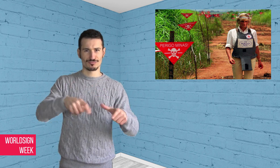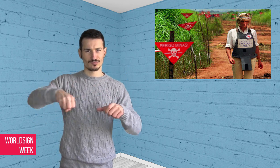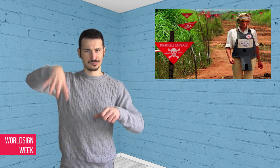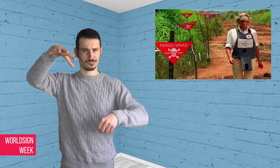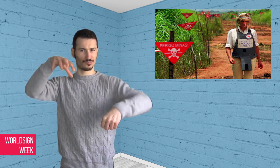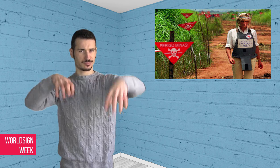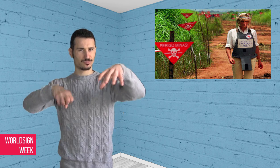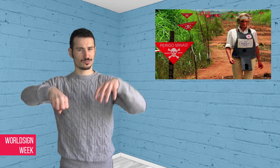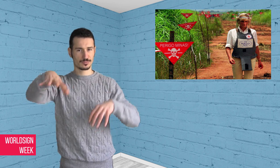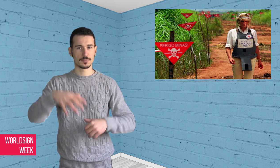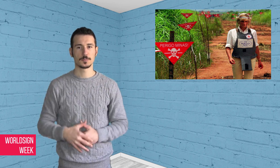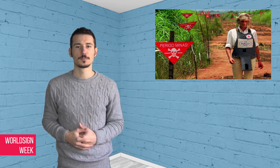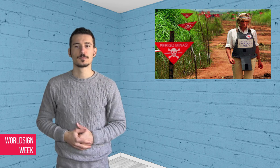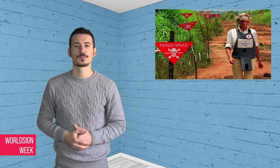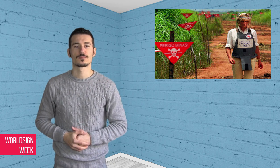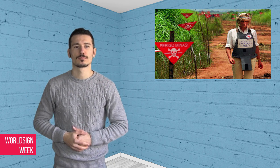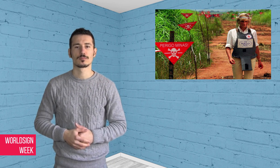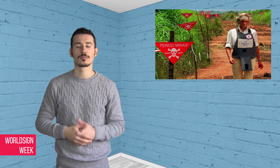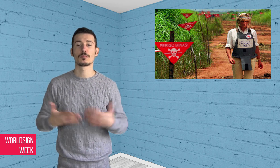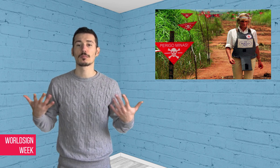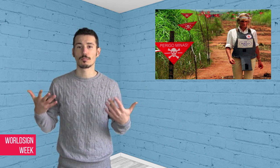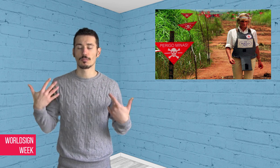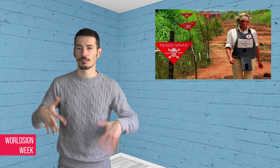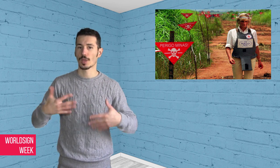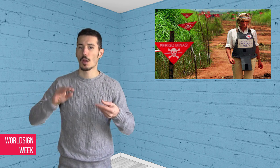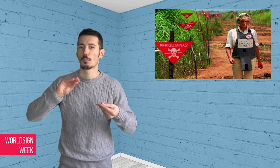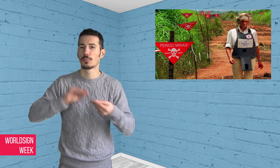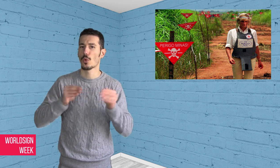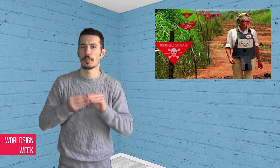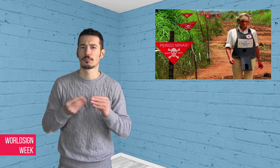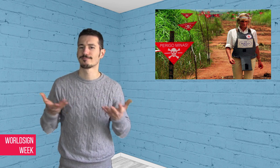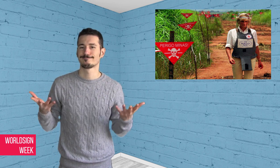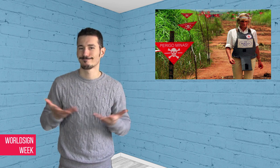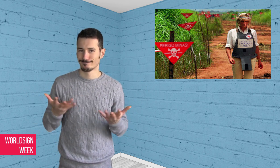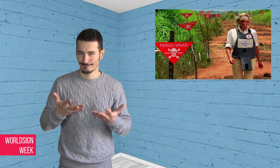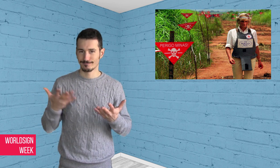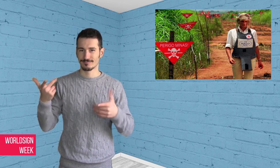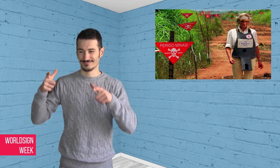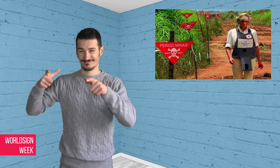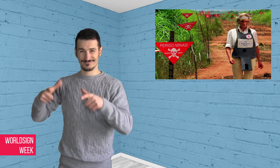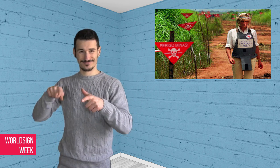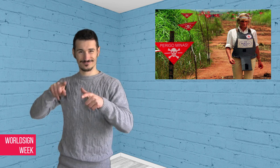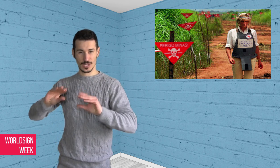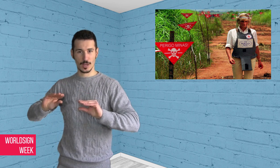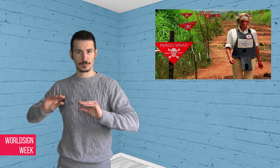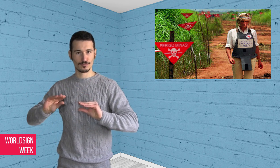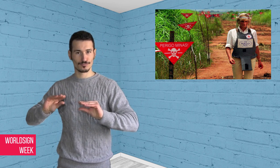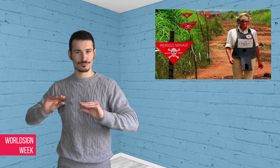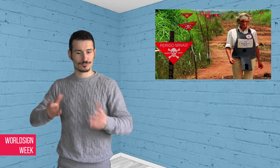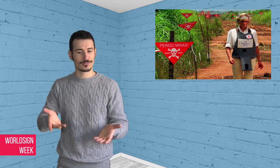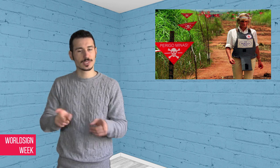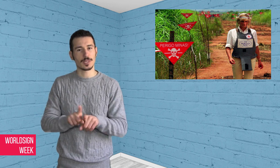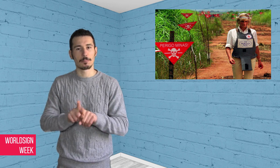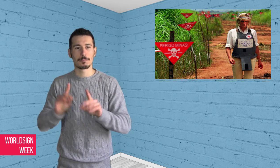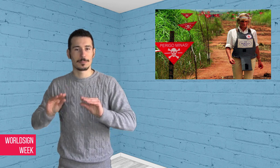high cost of removing them. The cost of removing all mines is estimated